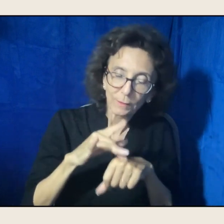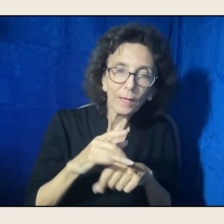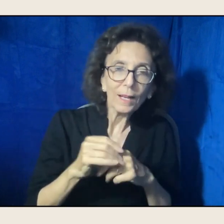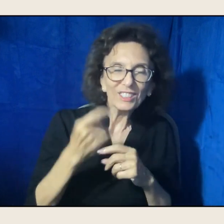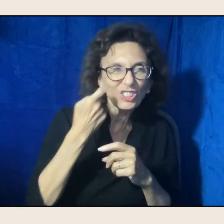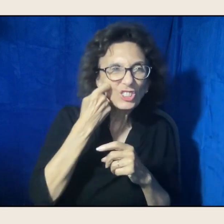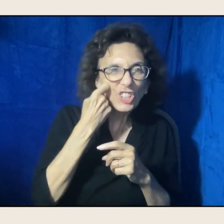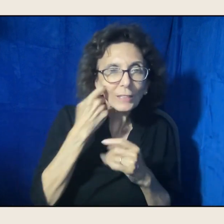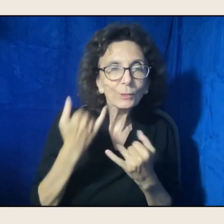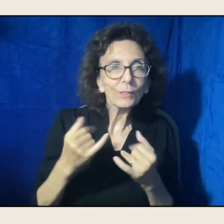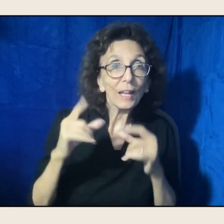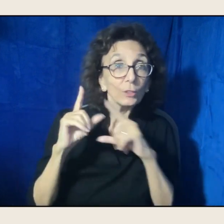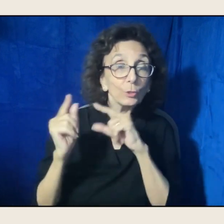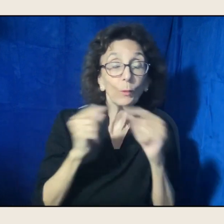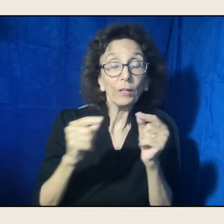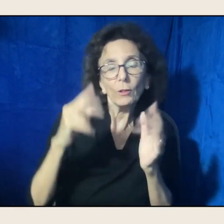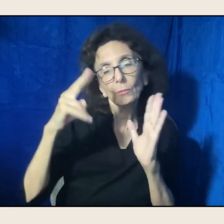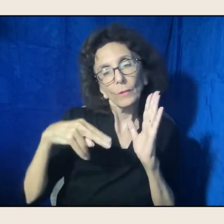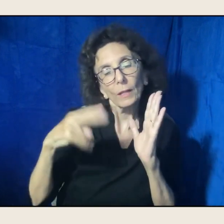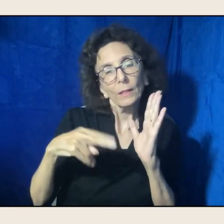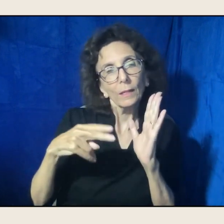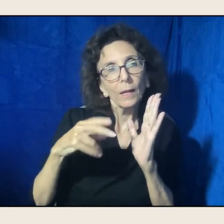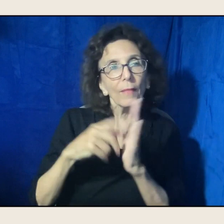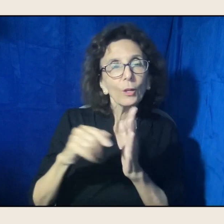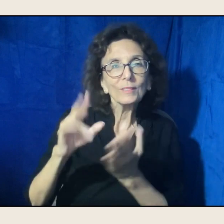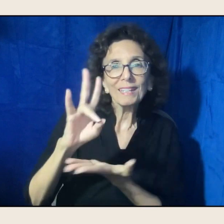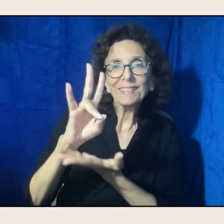there's an all-time record of 70% of Americans